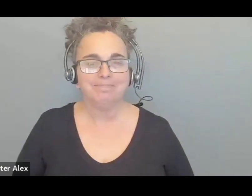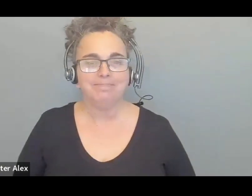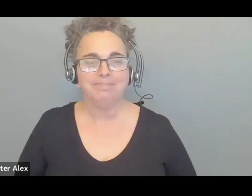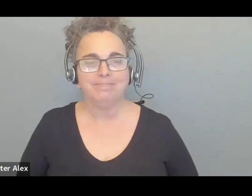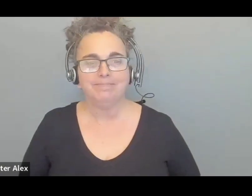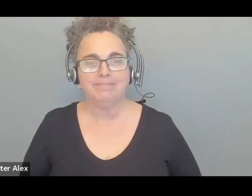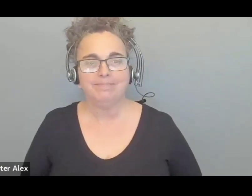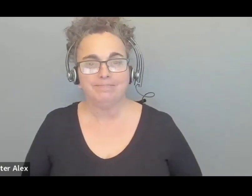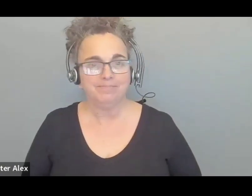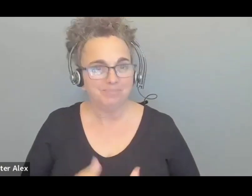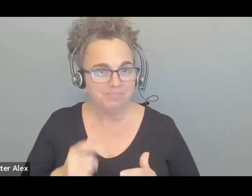You wanna go first Meena?